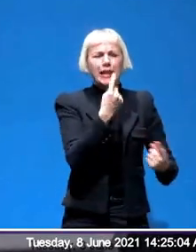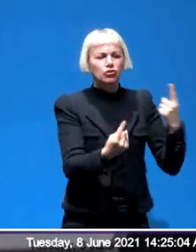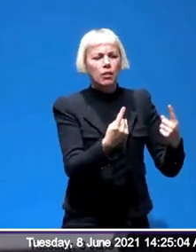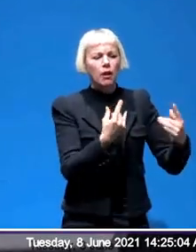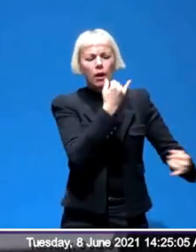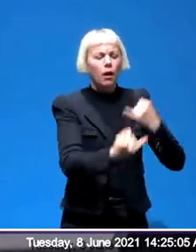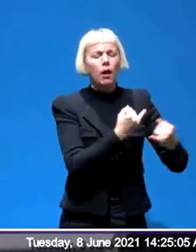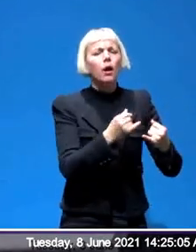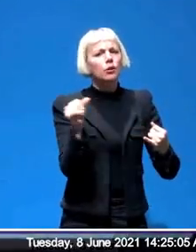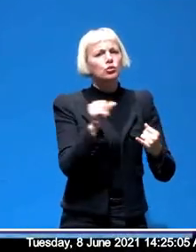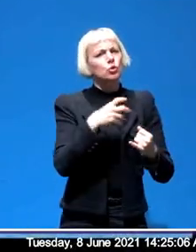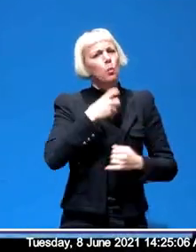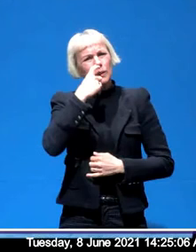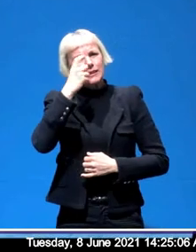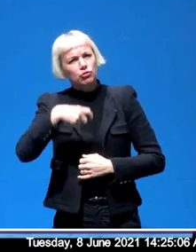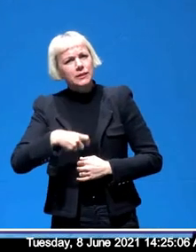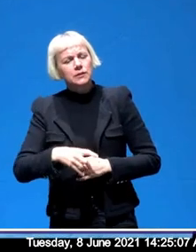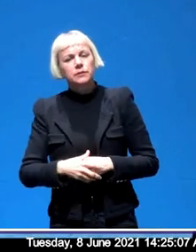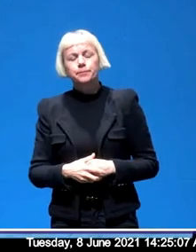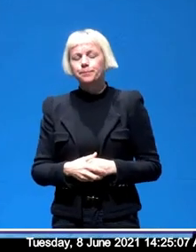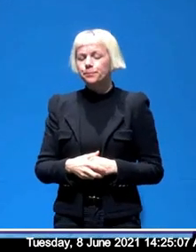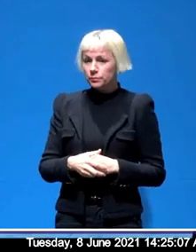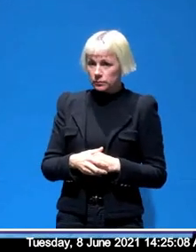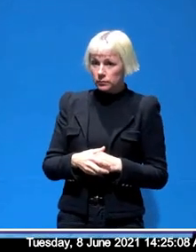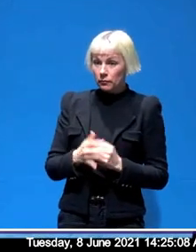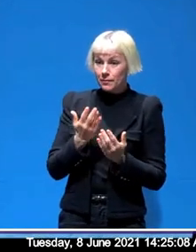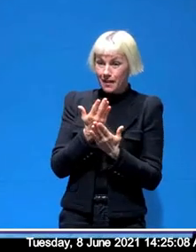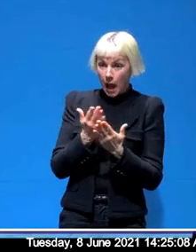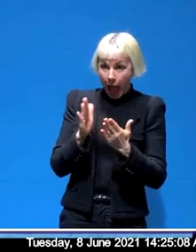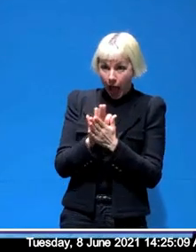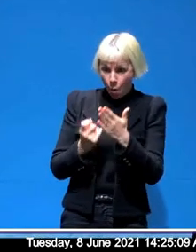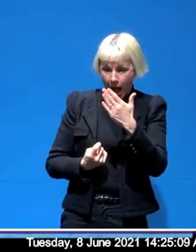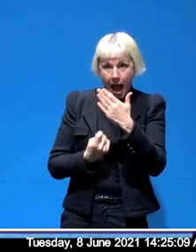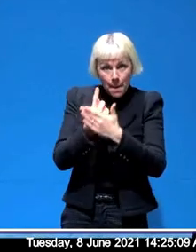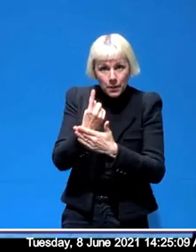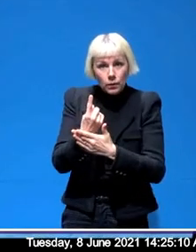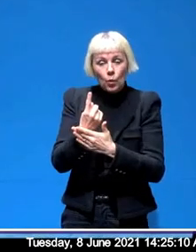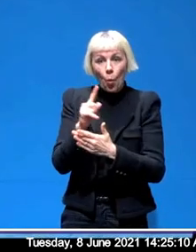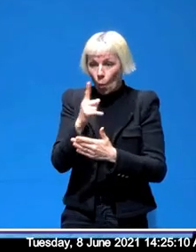Does the way that the injury occurred impact on the categorisation for this purpose?